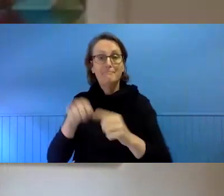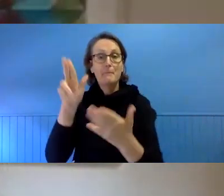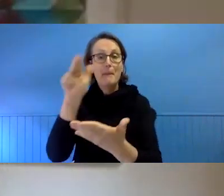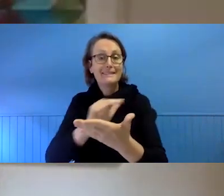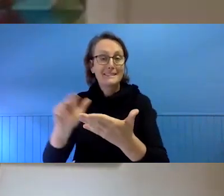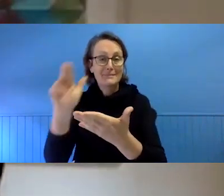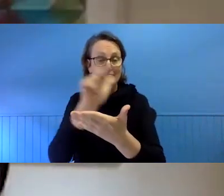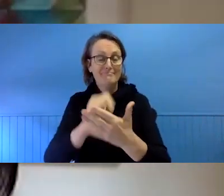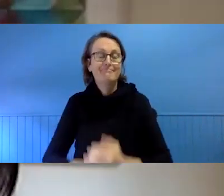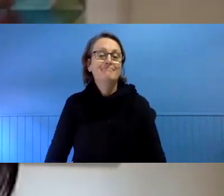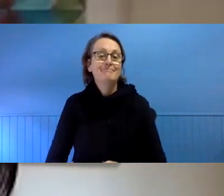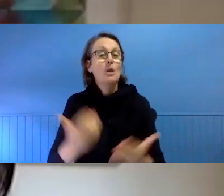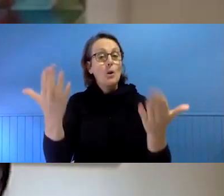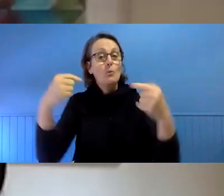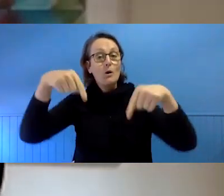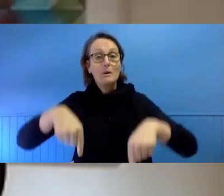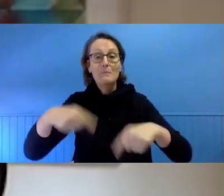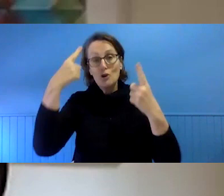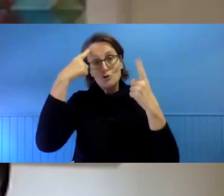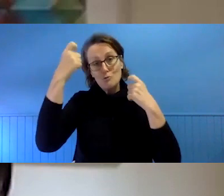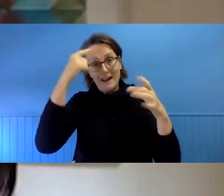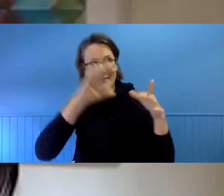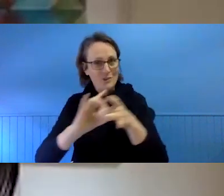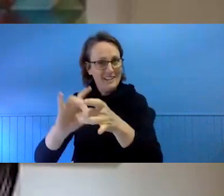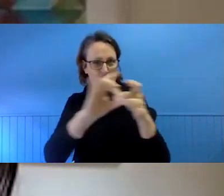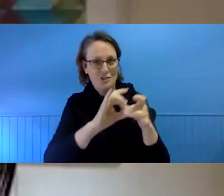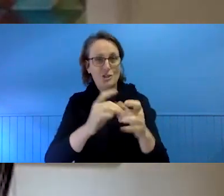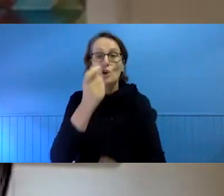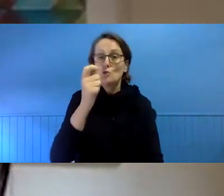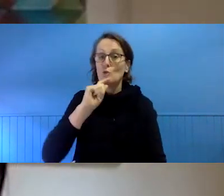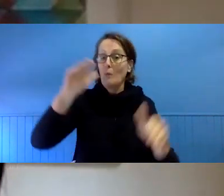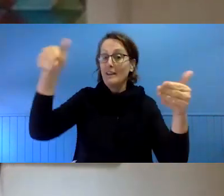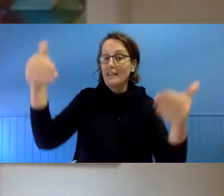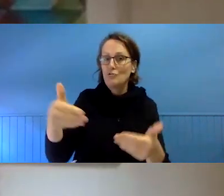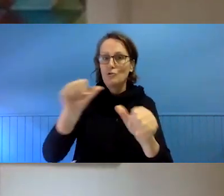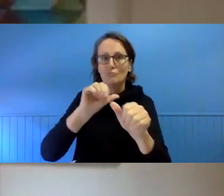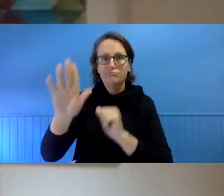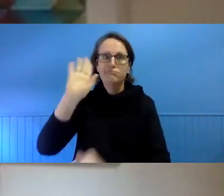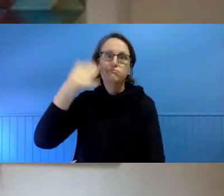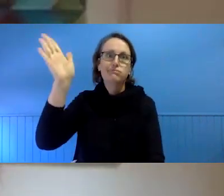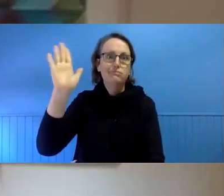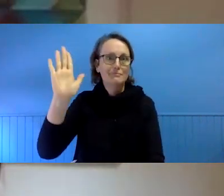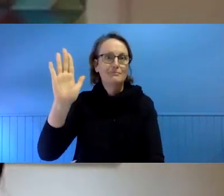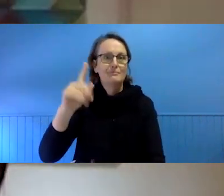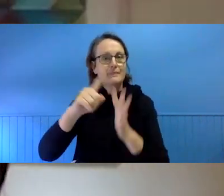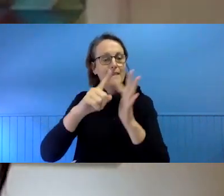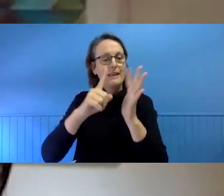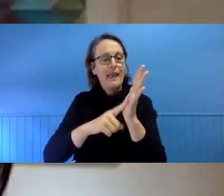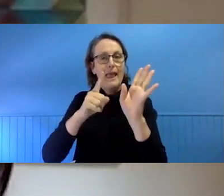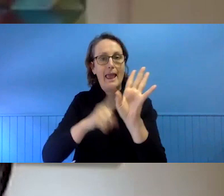Creative Connections, everyone. In minute, I will introduce to our excellent guest speaker and host for today's session, Elly Baxter, who